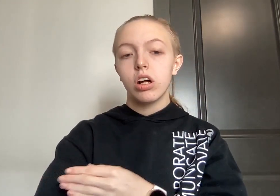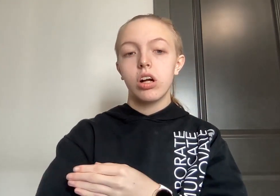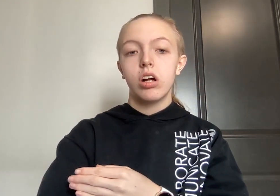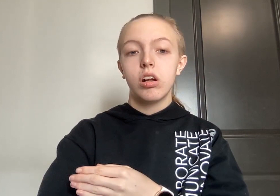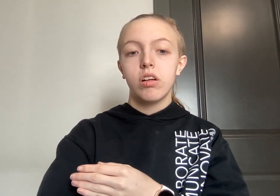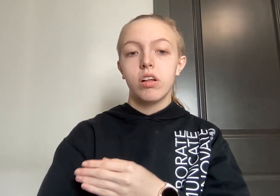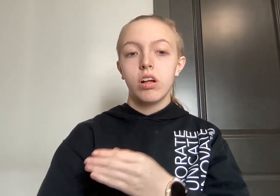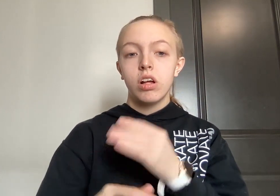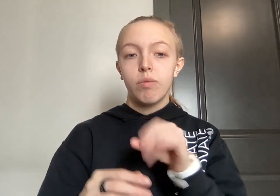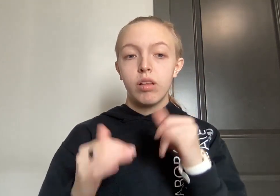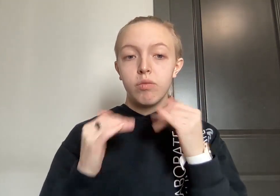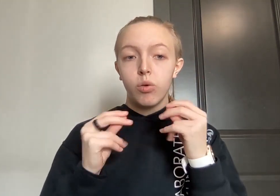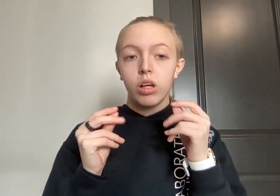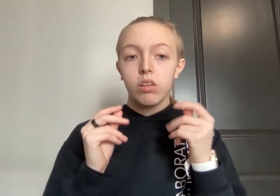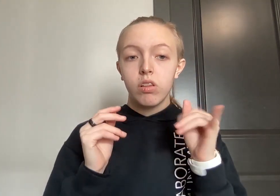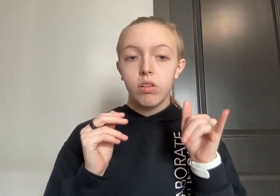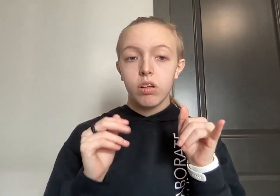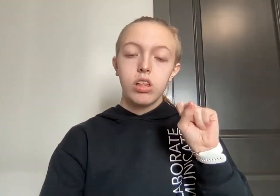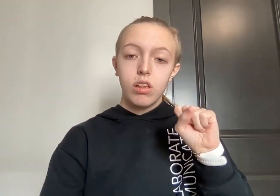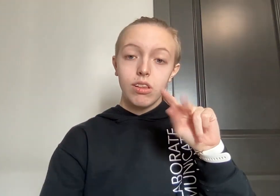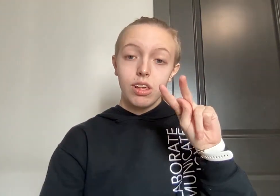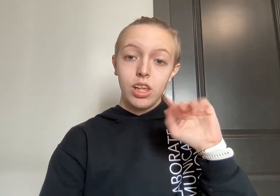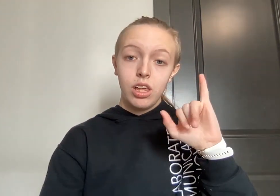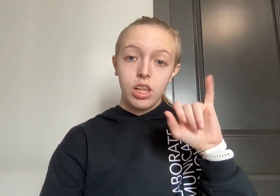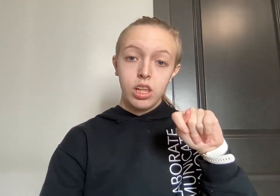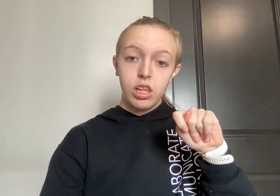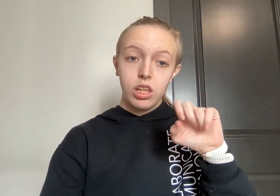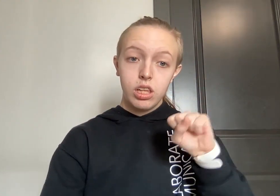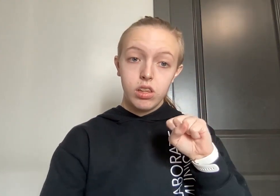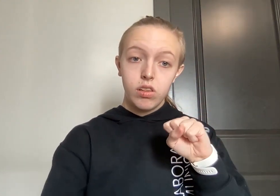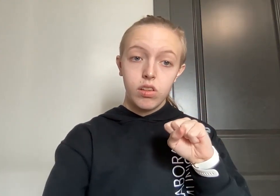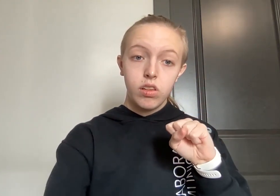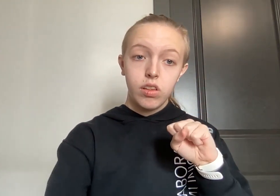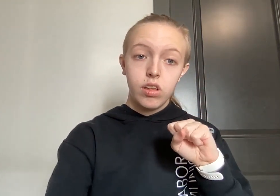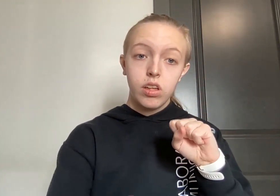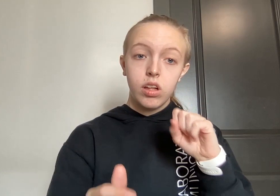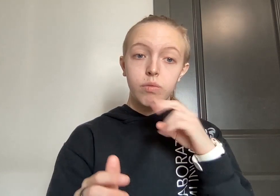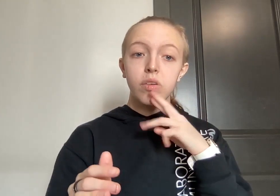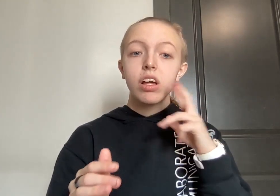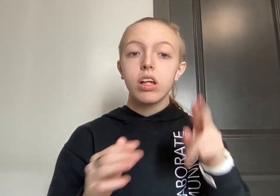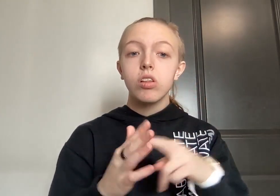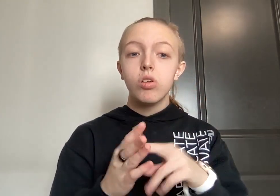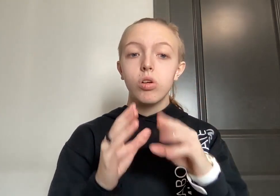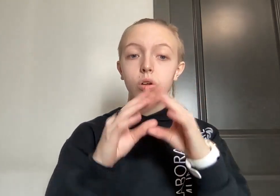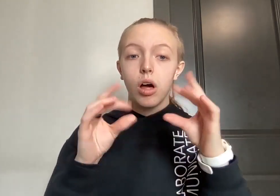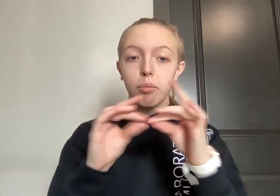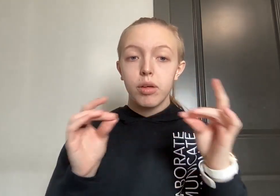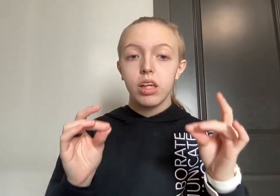by doing skits, replying to comments,